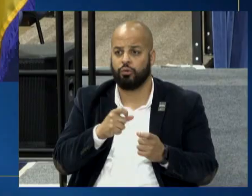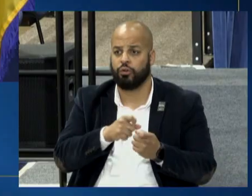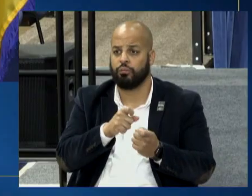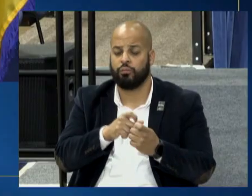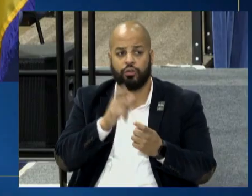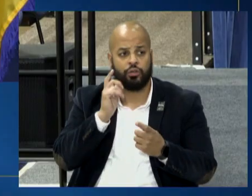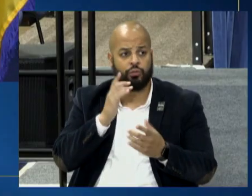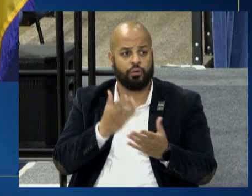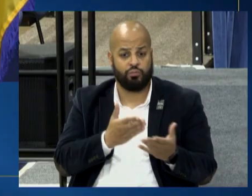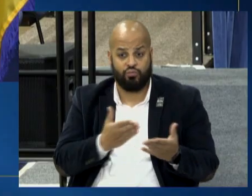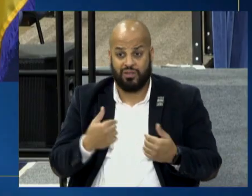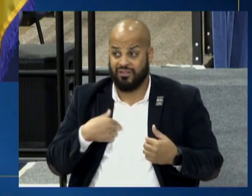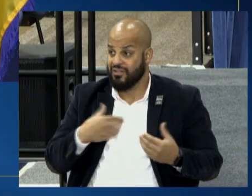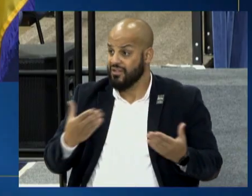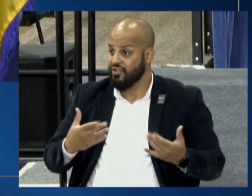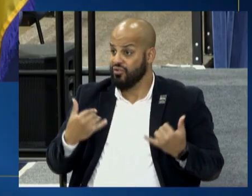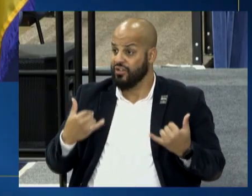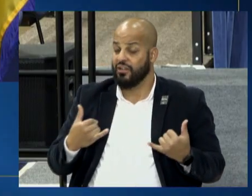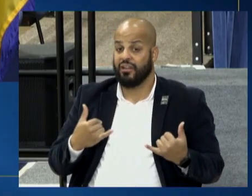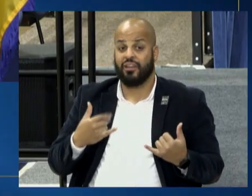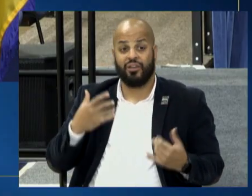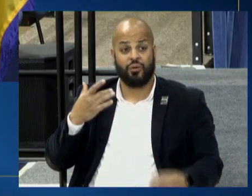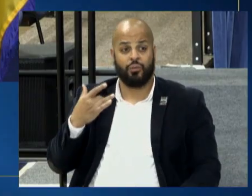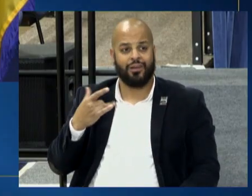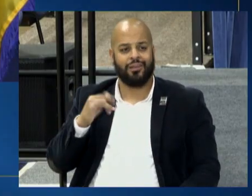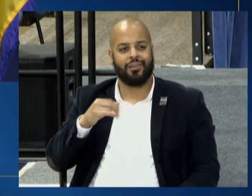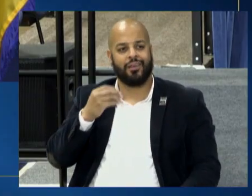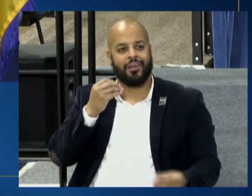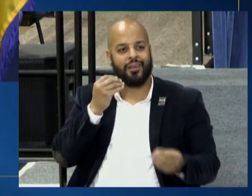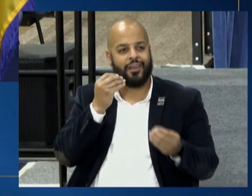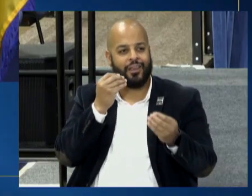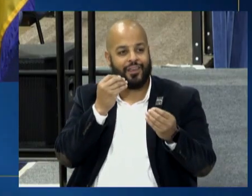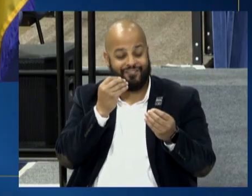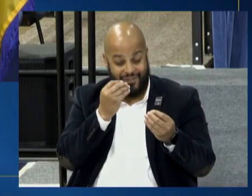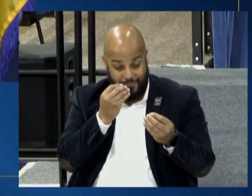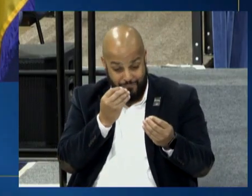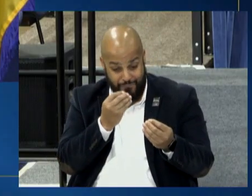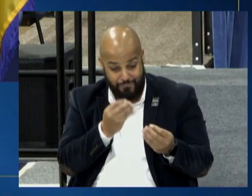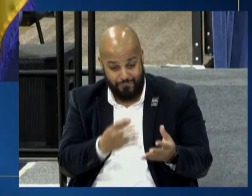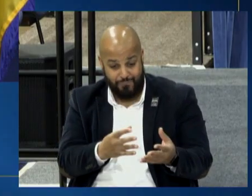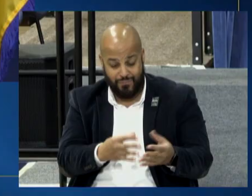here today. And that is that information plays a key role in our work both at the Innovation